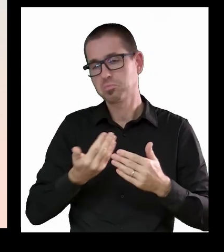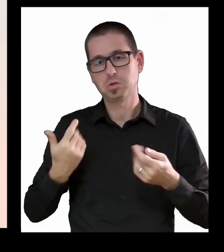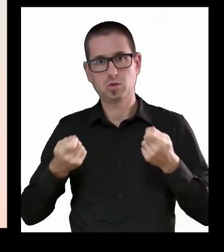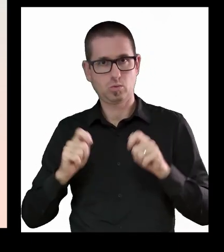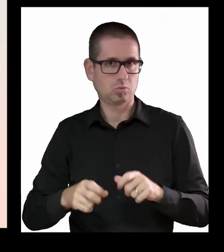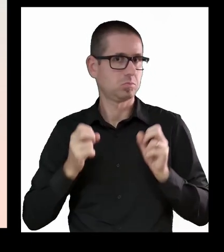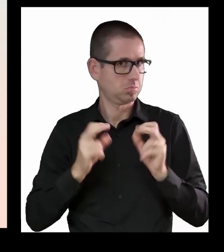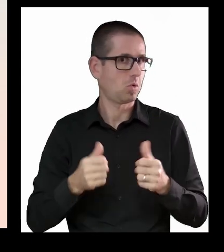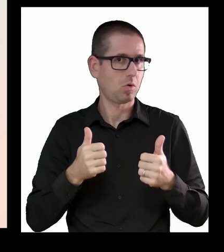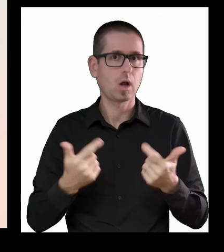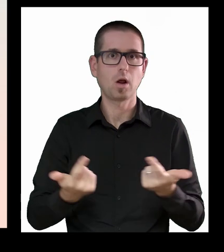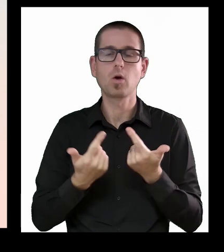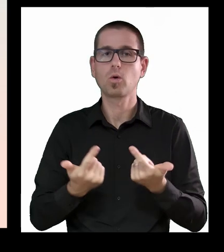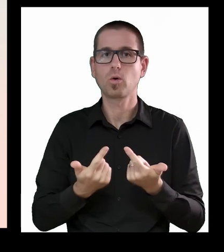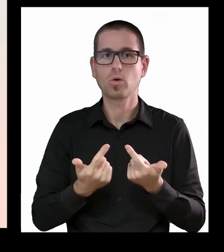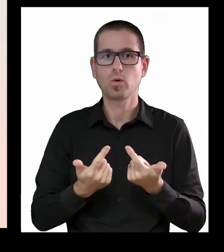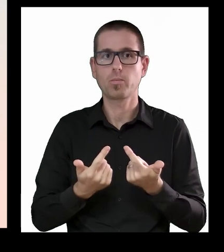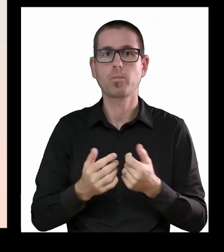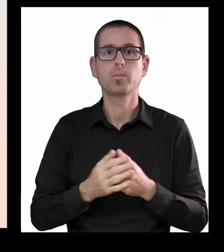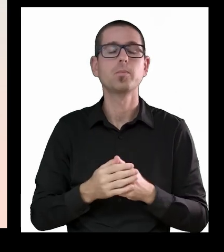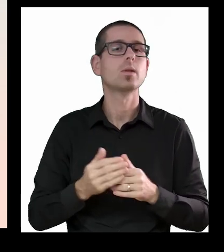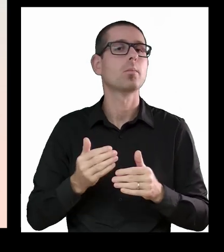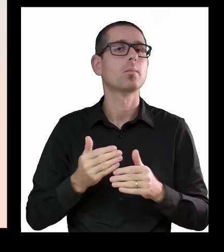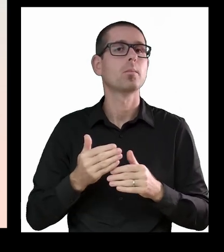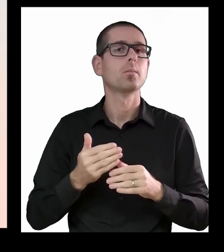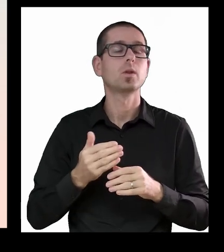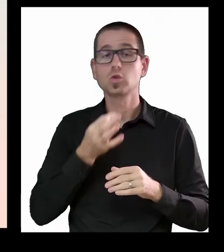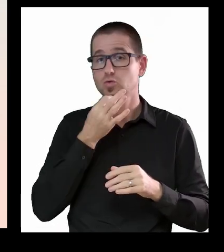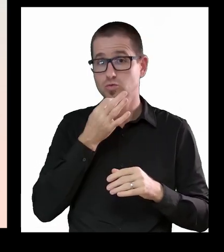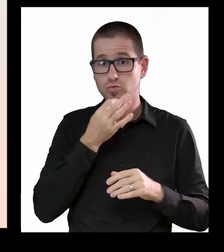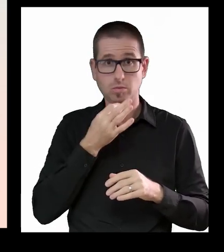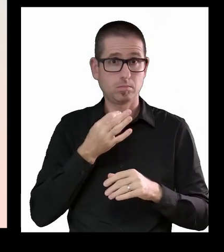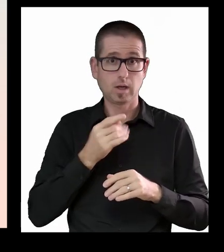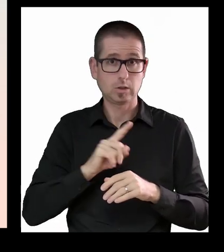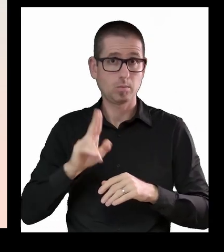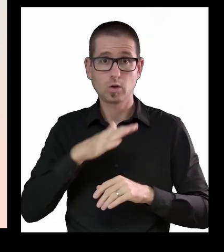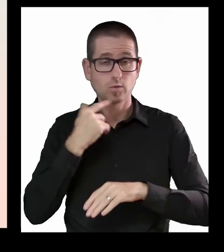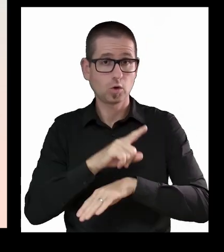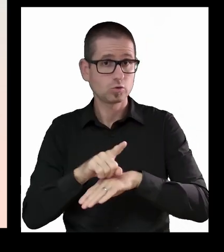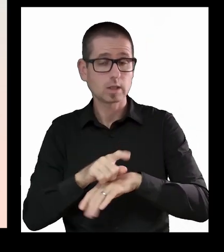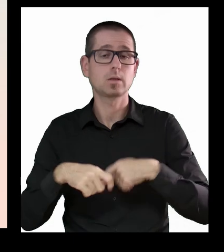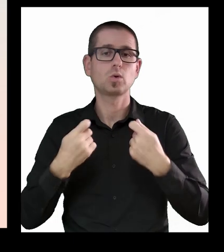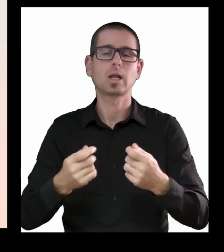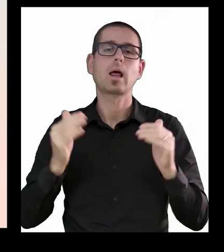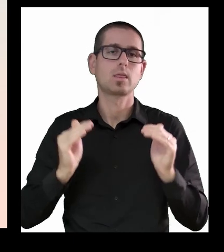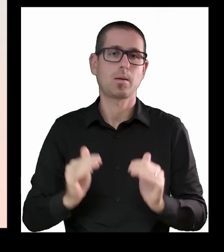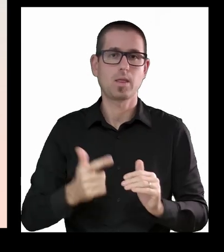they can fix it as well. But if they couldn't have enough time, we give them minimum two week and